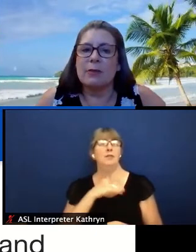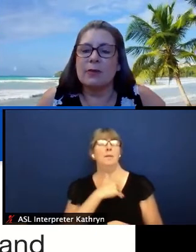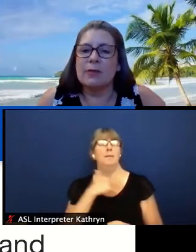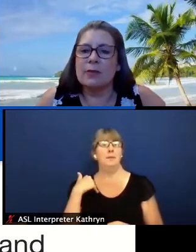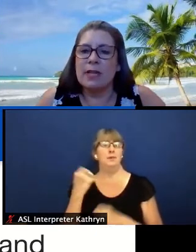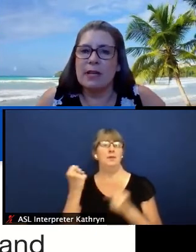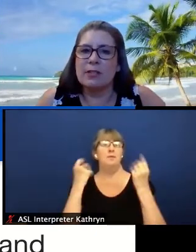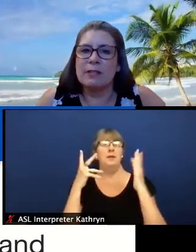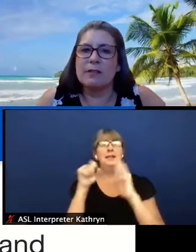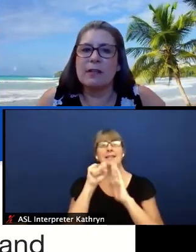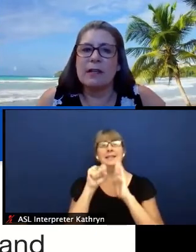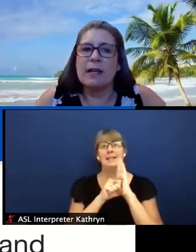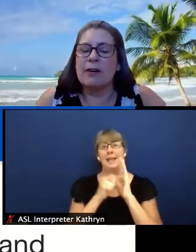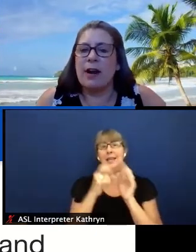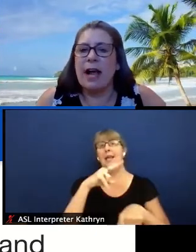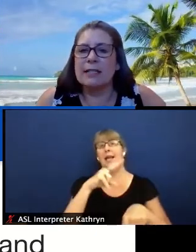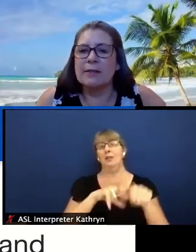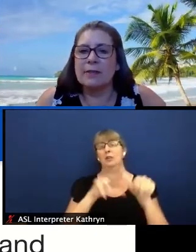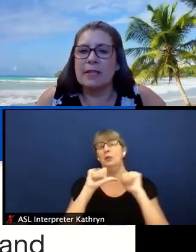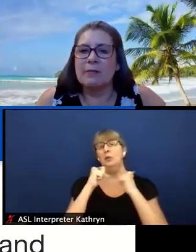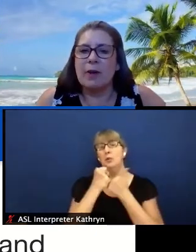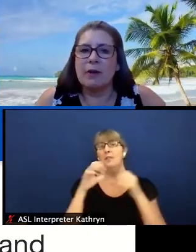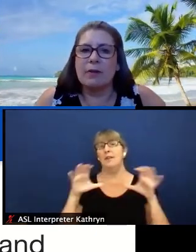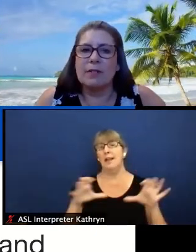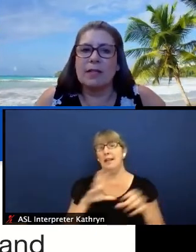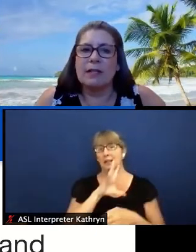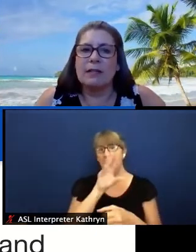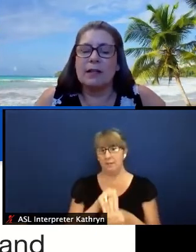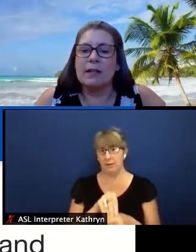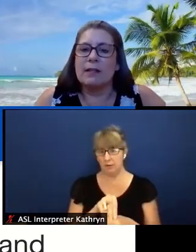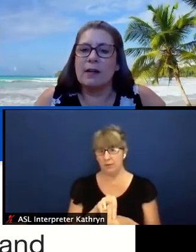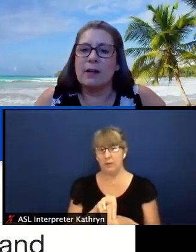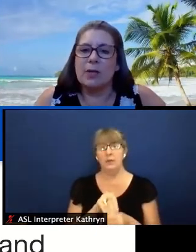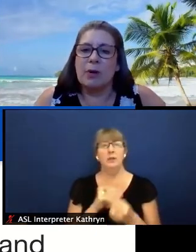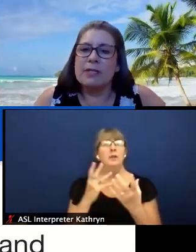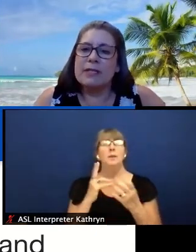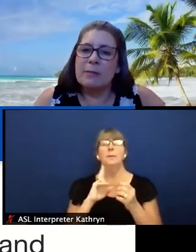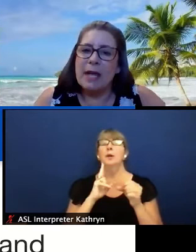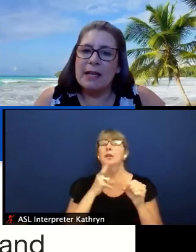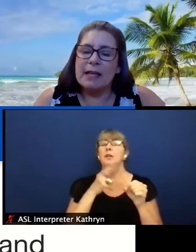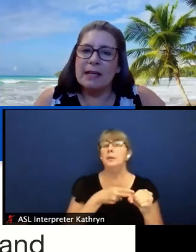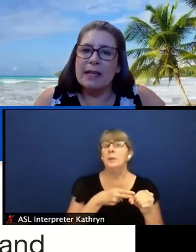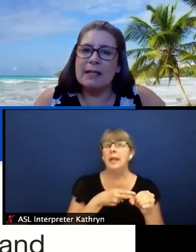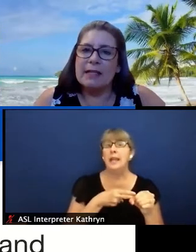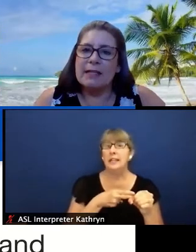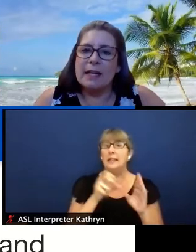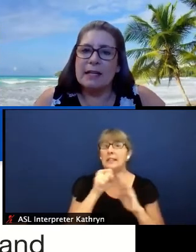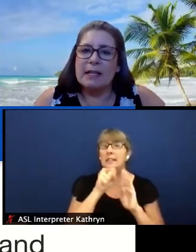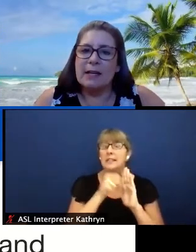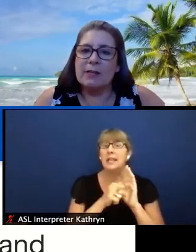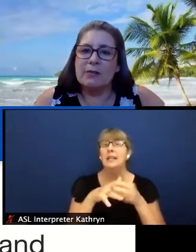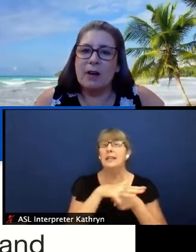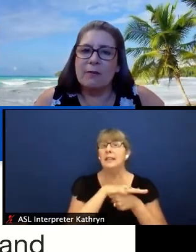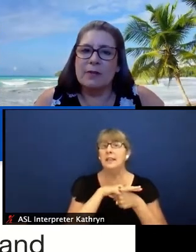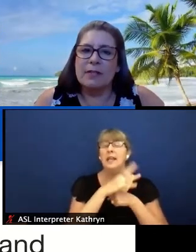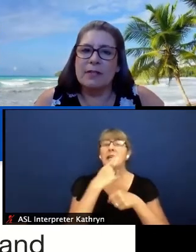associations and are actively involved in not only participating in state and national conferences,